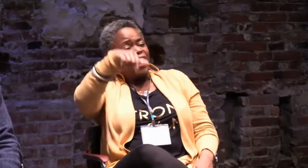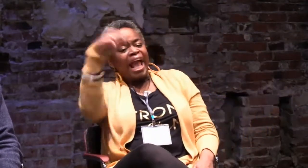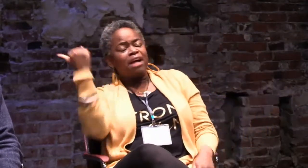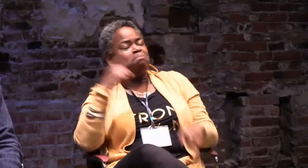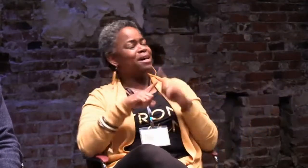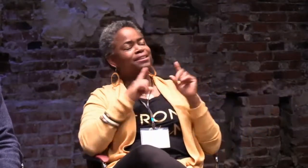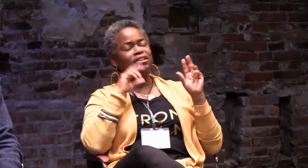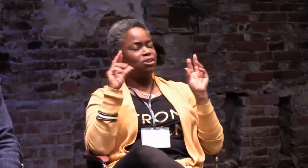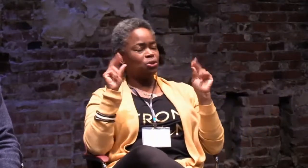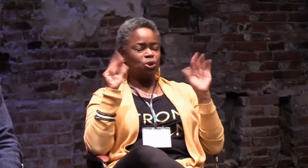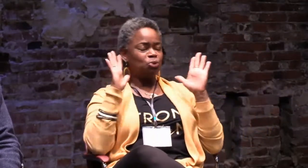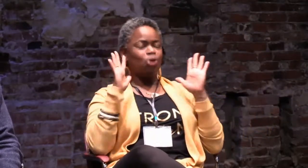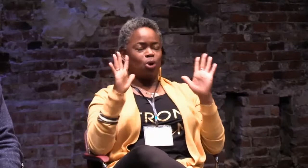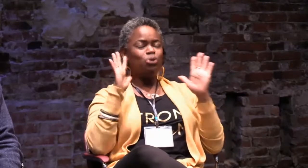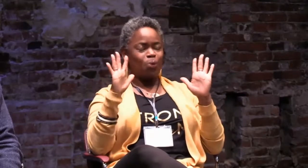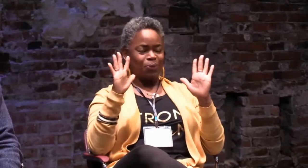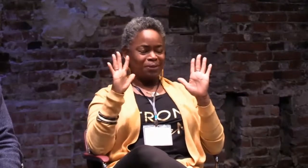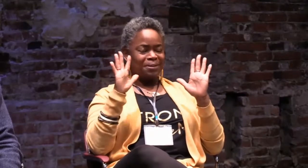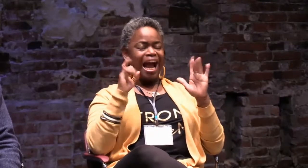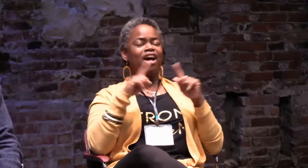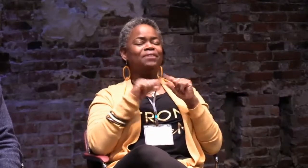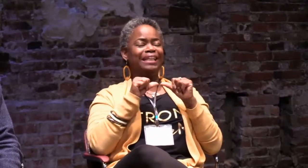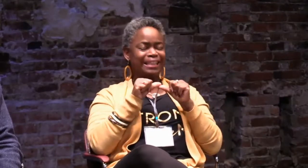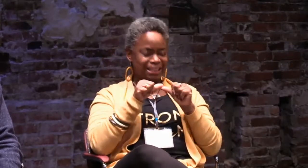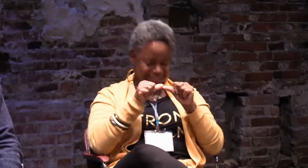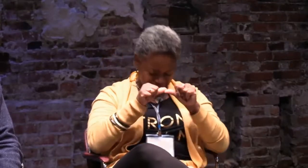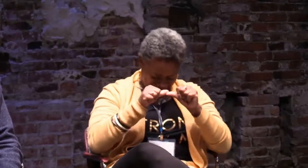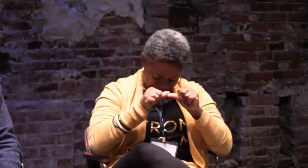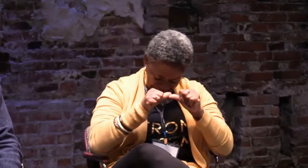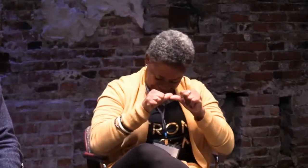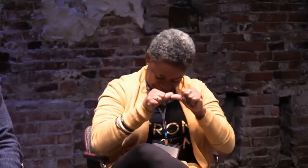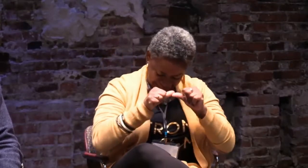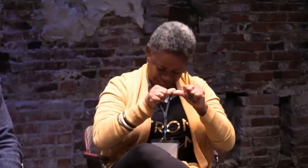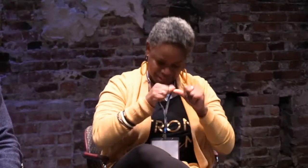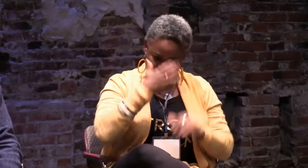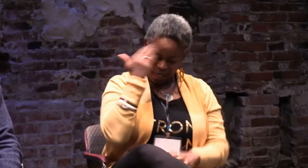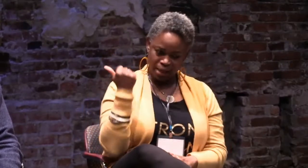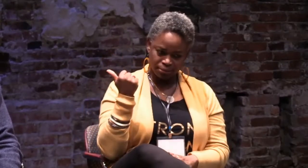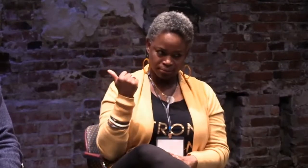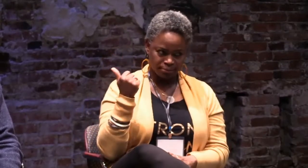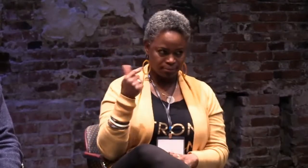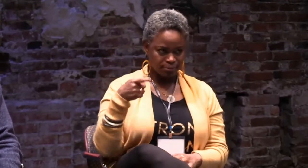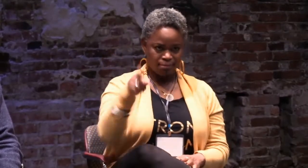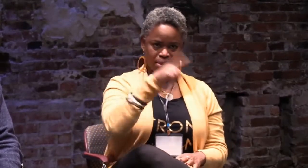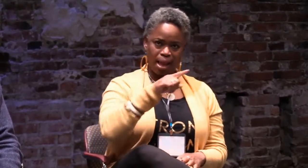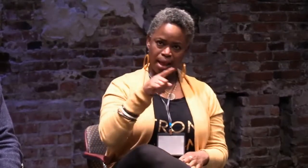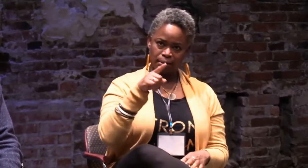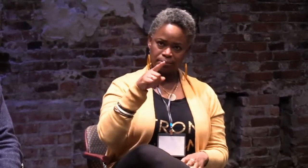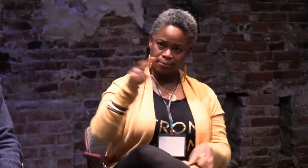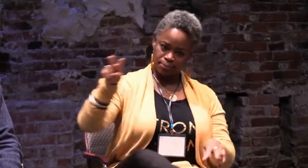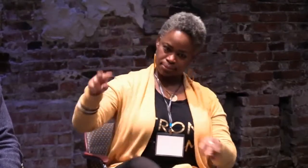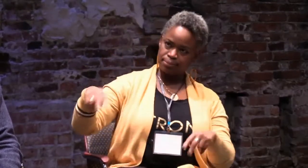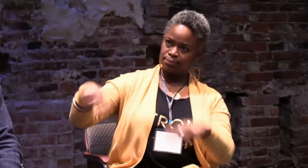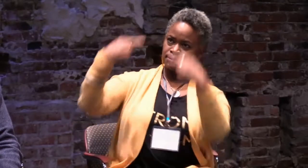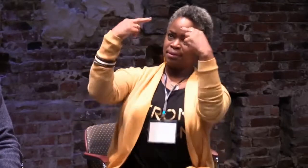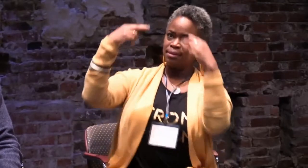and do not a damn thing, but no, I keep going, and I keep going, I persist.